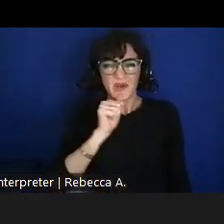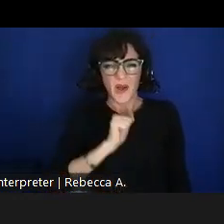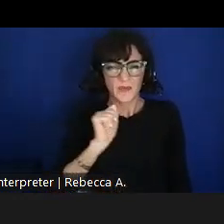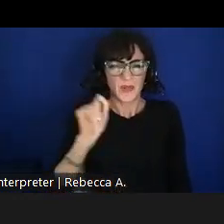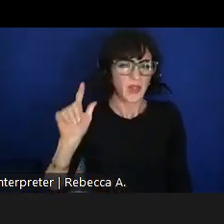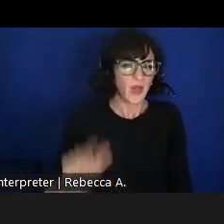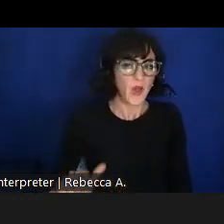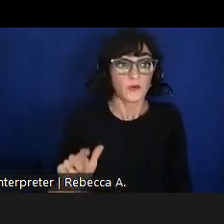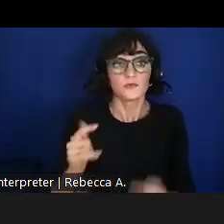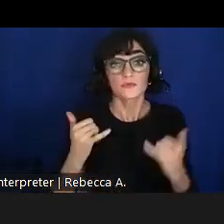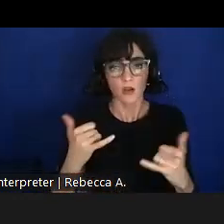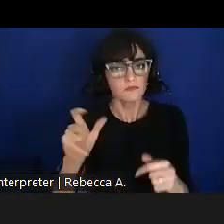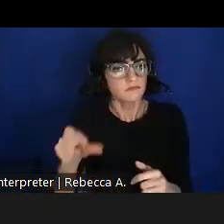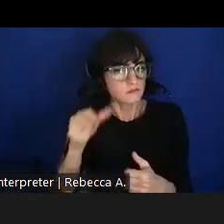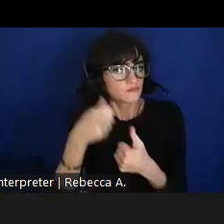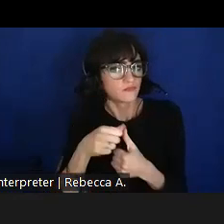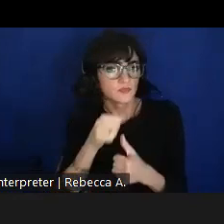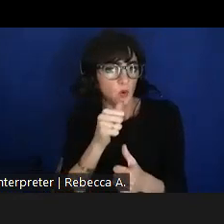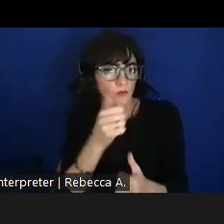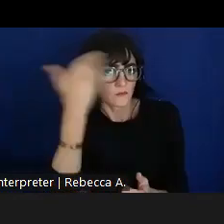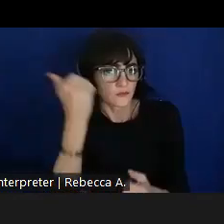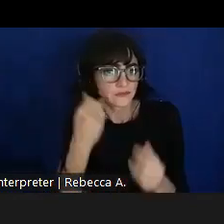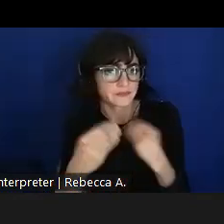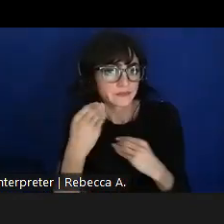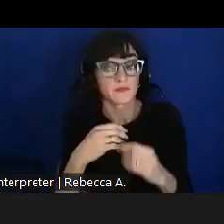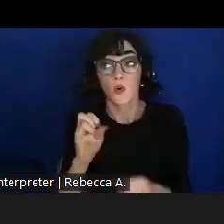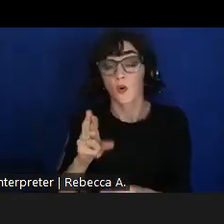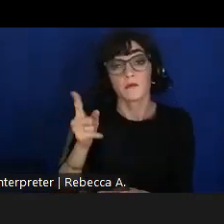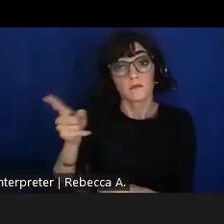I don't forget to eat or even though my friends have eaten I'm gonna make sure to get something